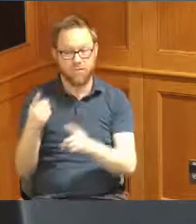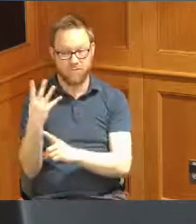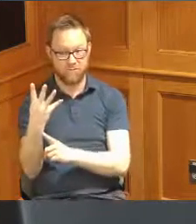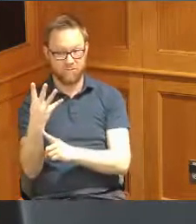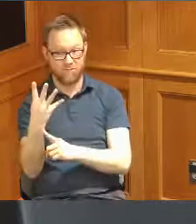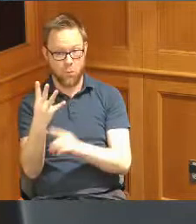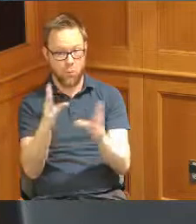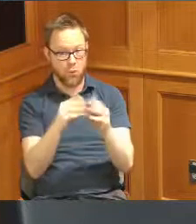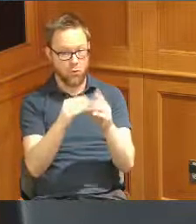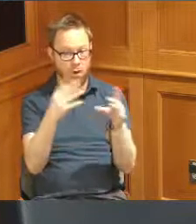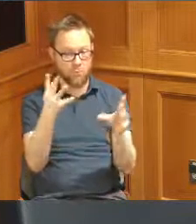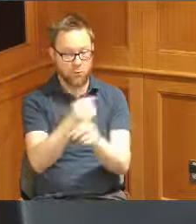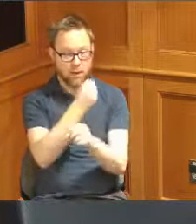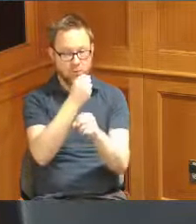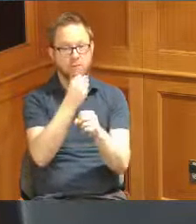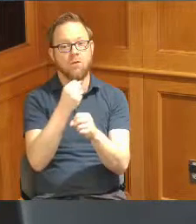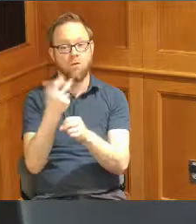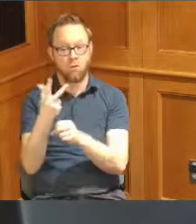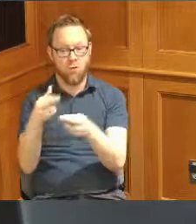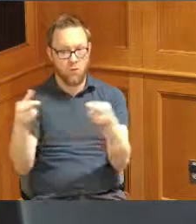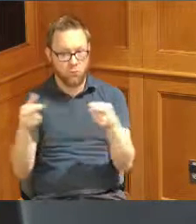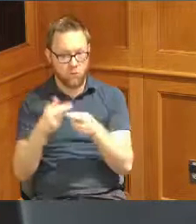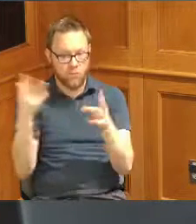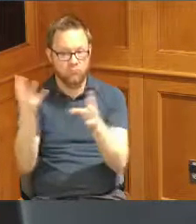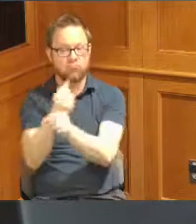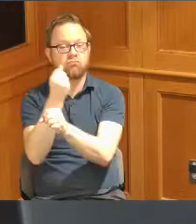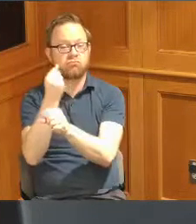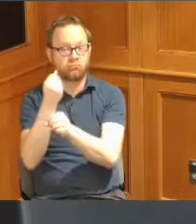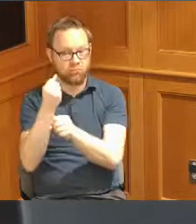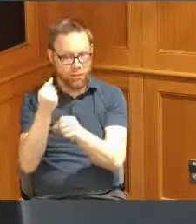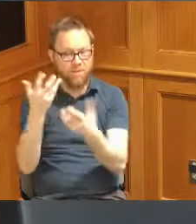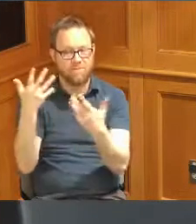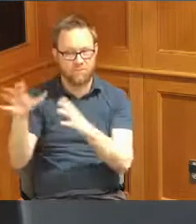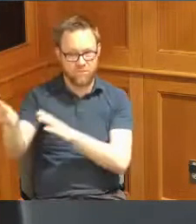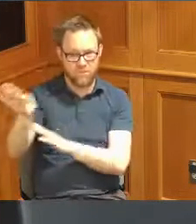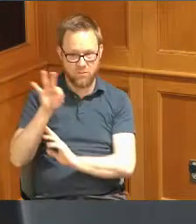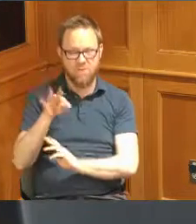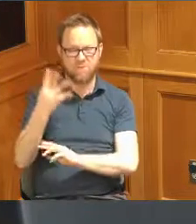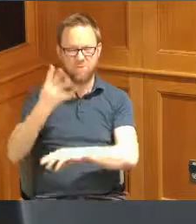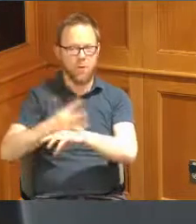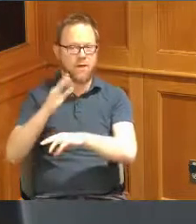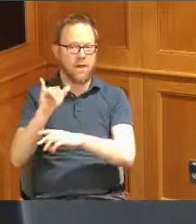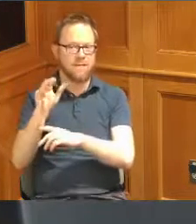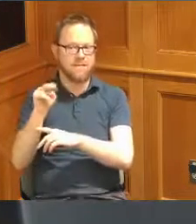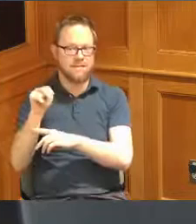championships three regional championships and was selected as a four-time Cincinnati Enquirer coach